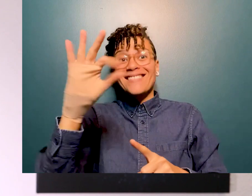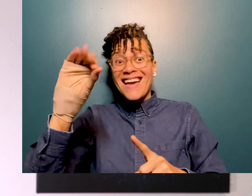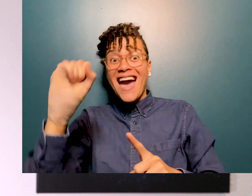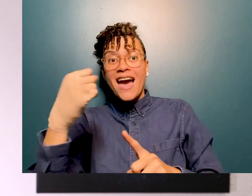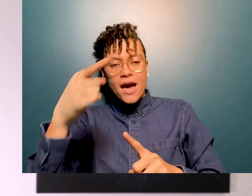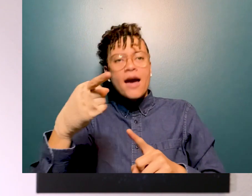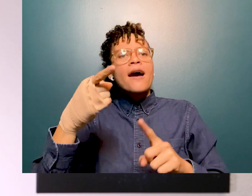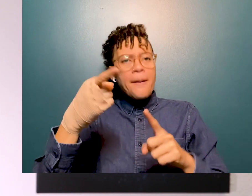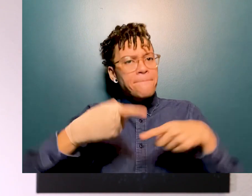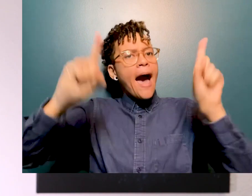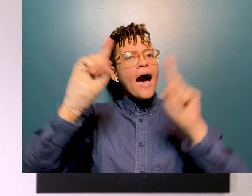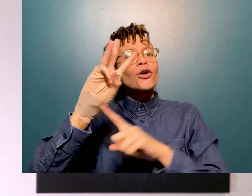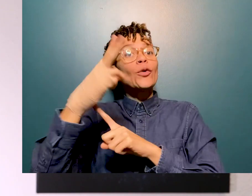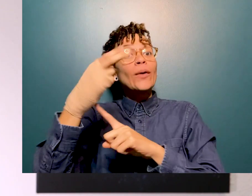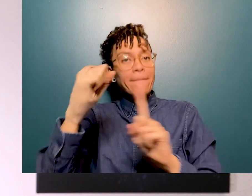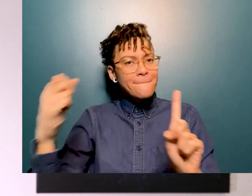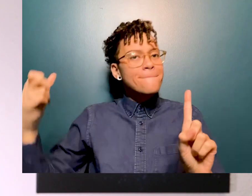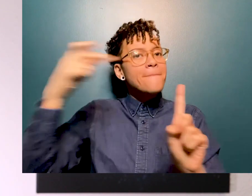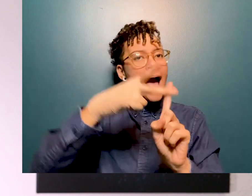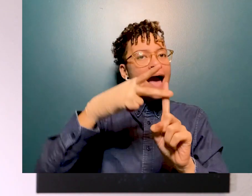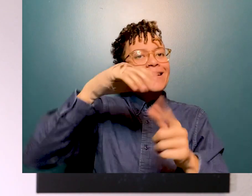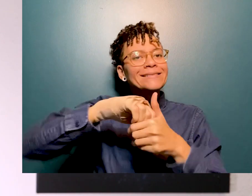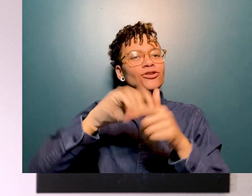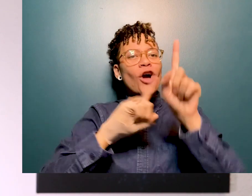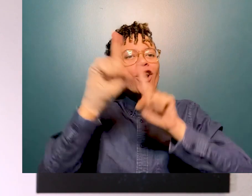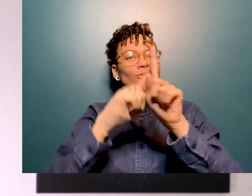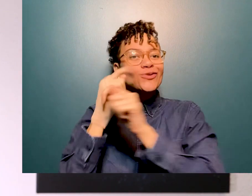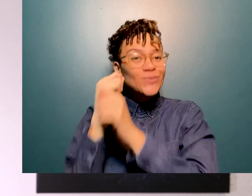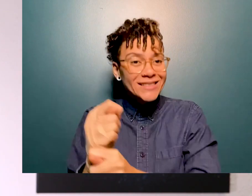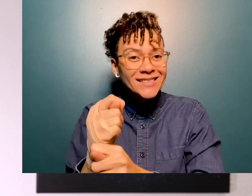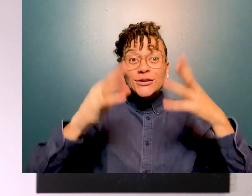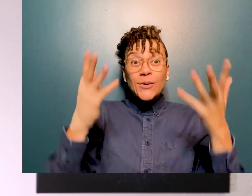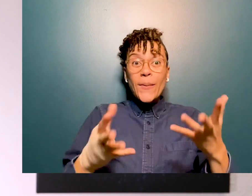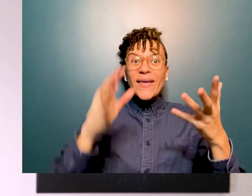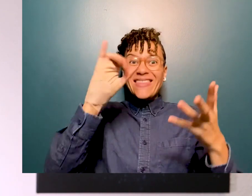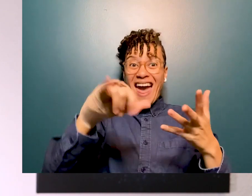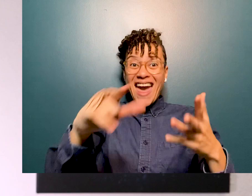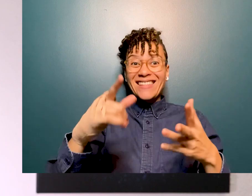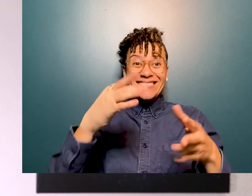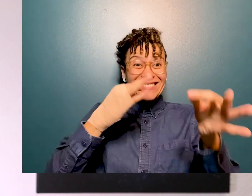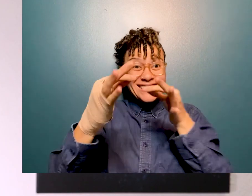in the past 20 or 30 years, since the 1980s and the 1990s that Whole Sign Houses has been